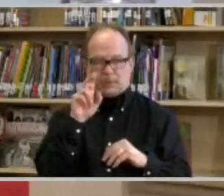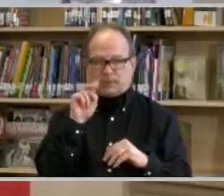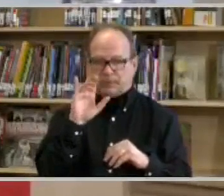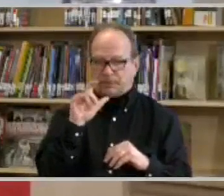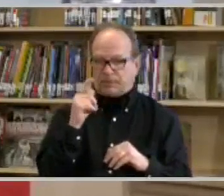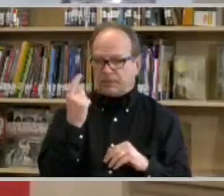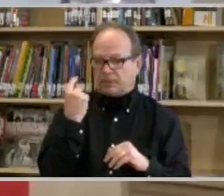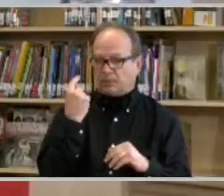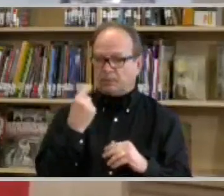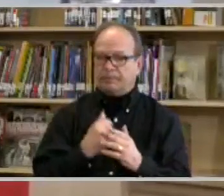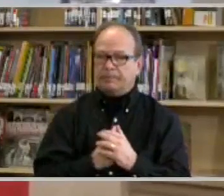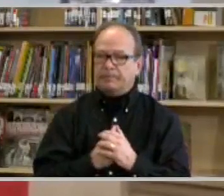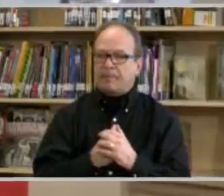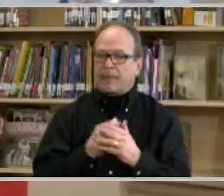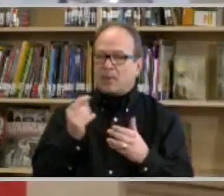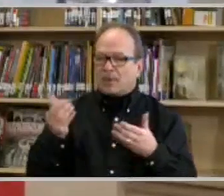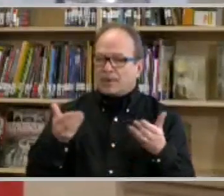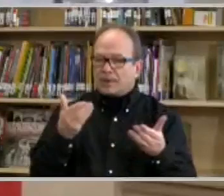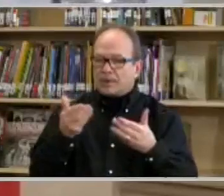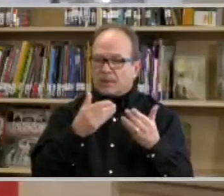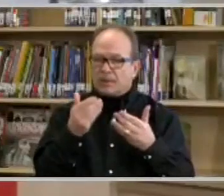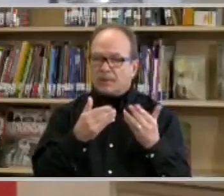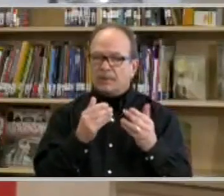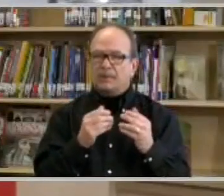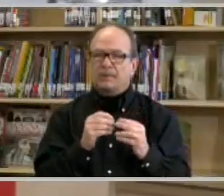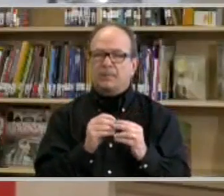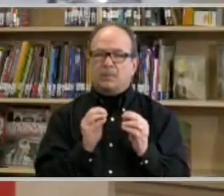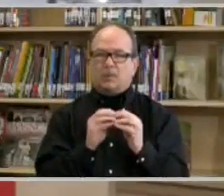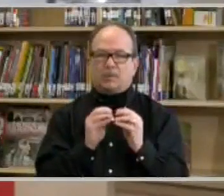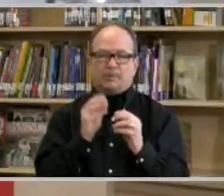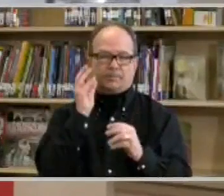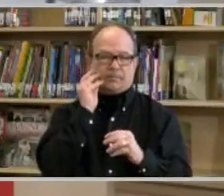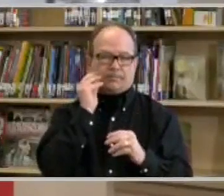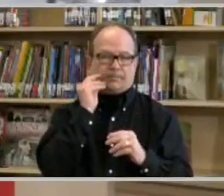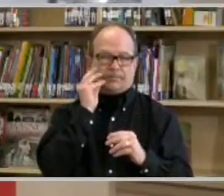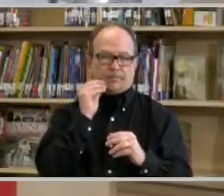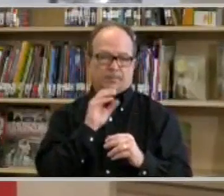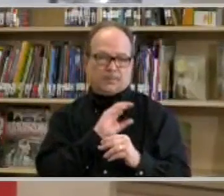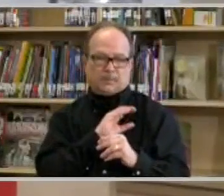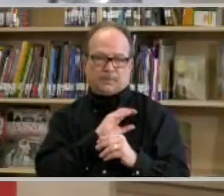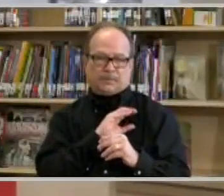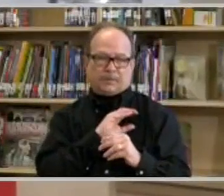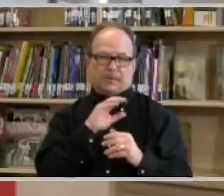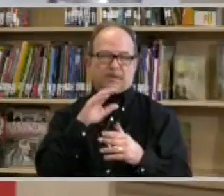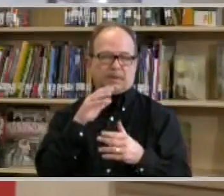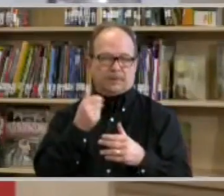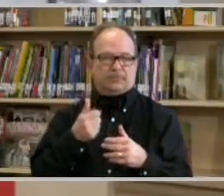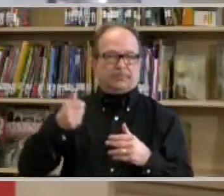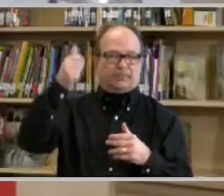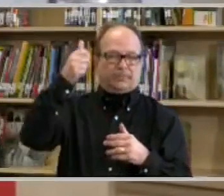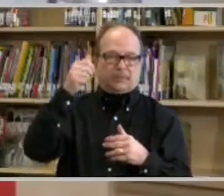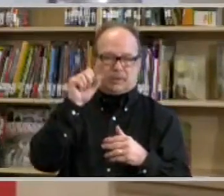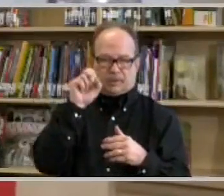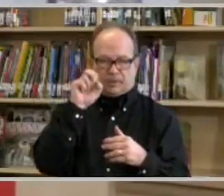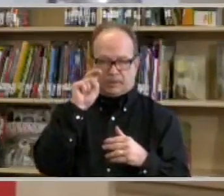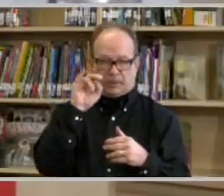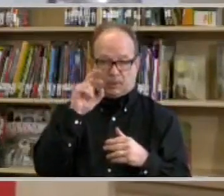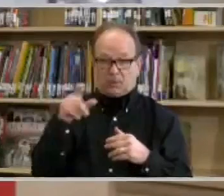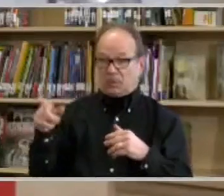YEAR FOR ADDITIONAL AUTHORITY TO HIRE SENIOR POLICE OFFICERS.